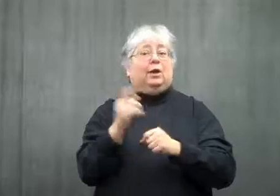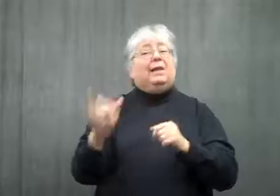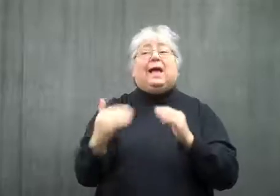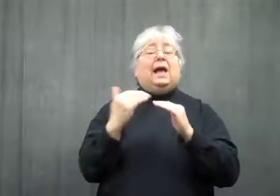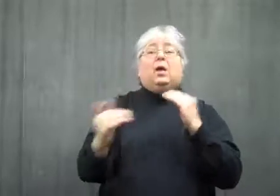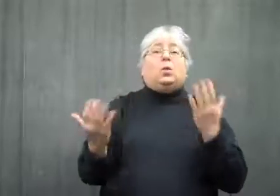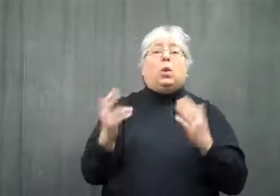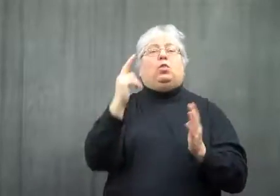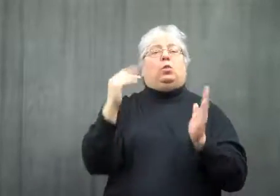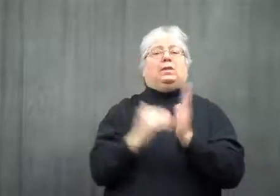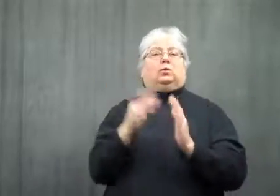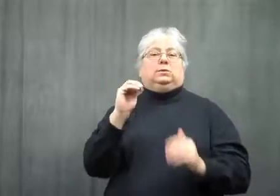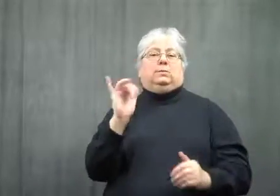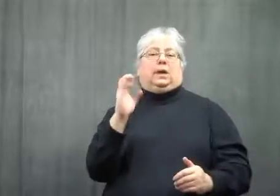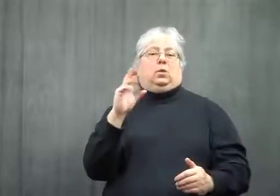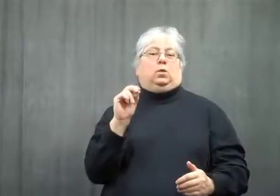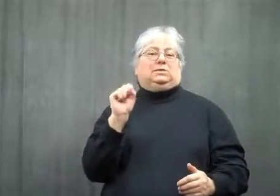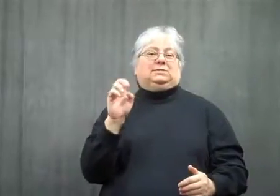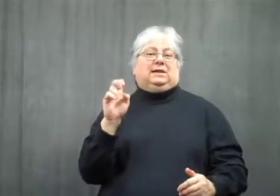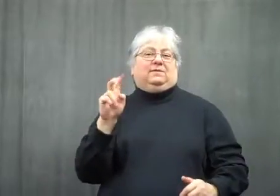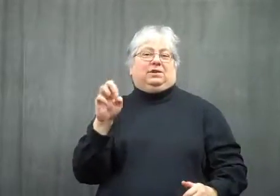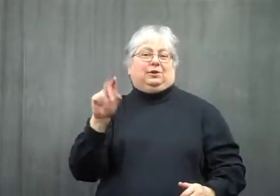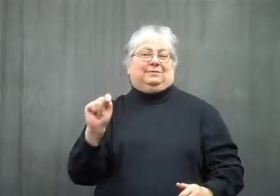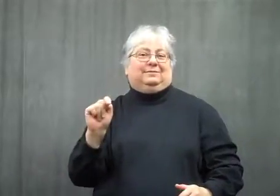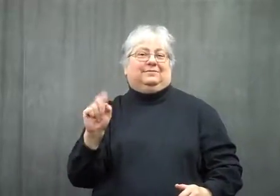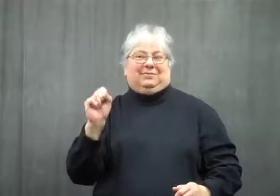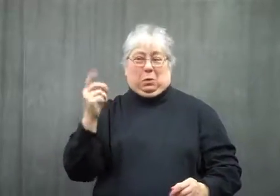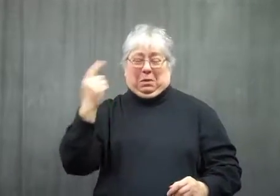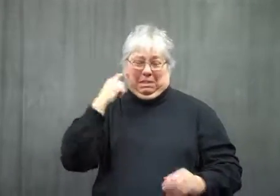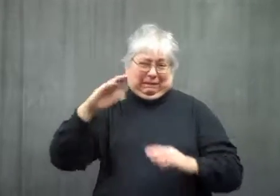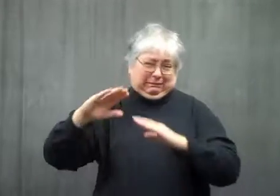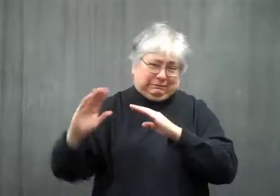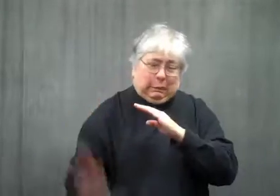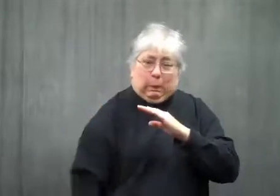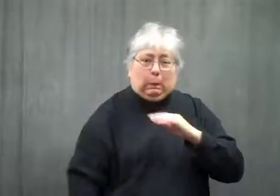That's equal to 3000 microseverts, so the doctor thinks the exposure will be extremely low.